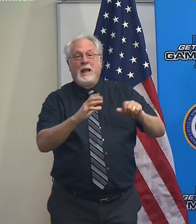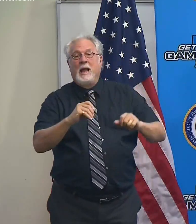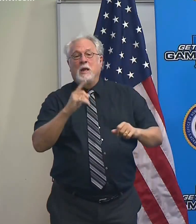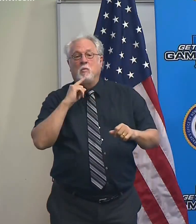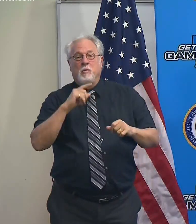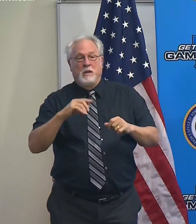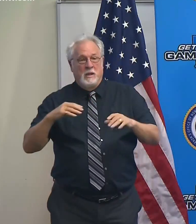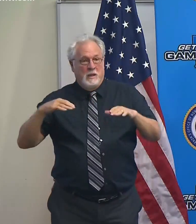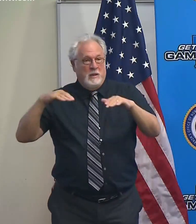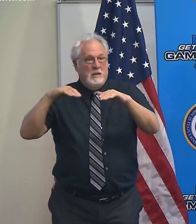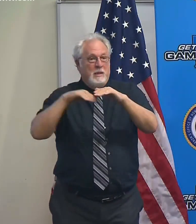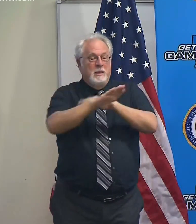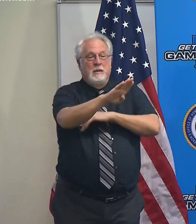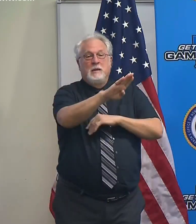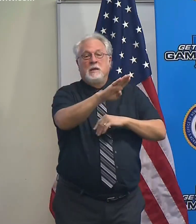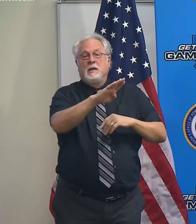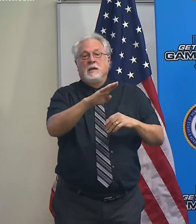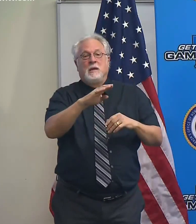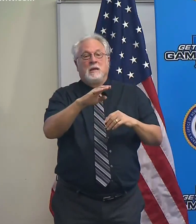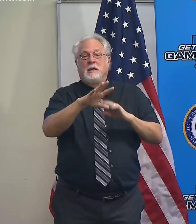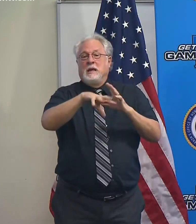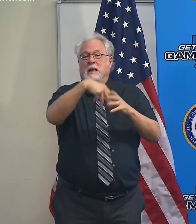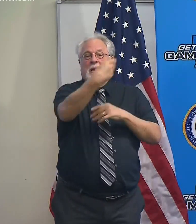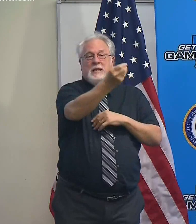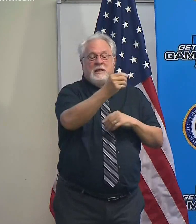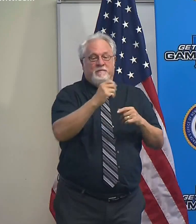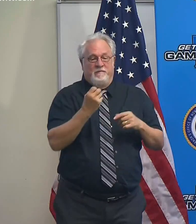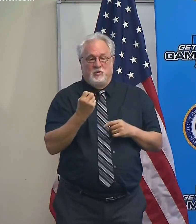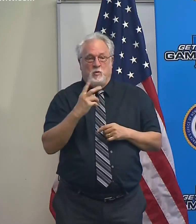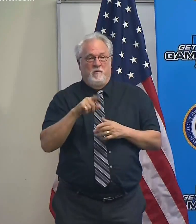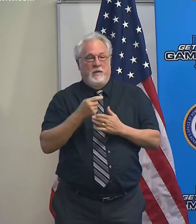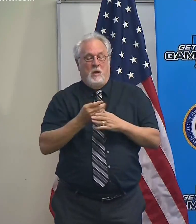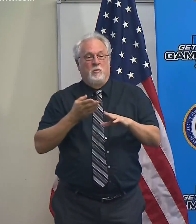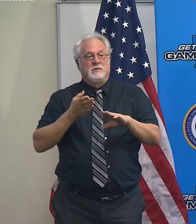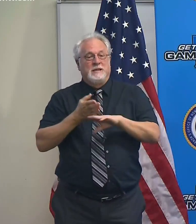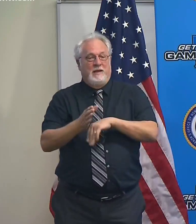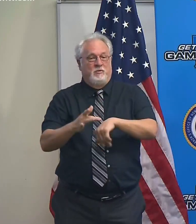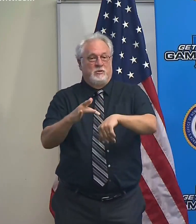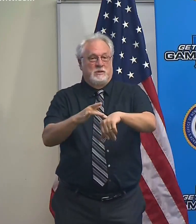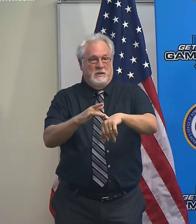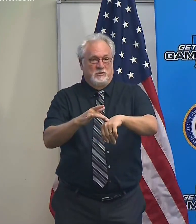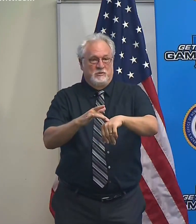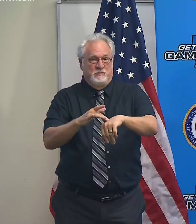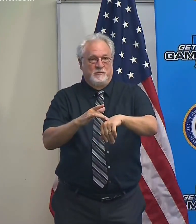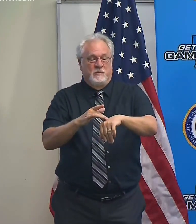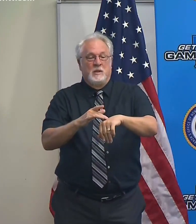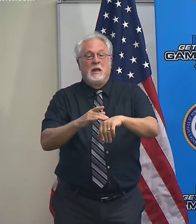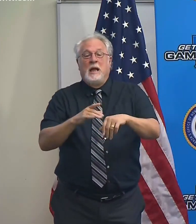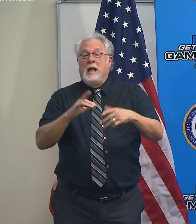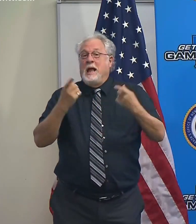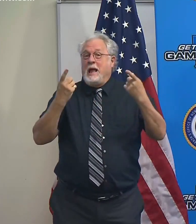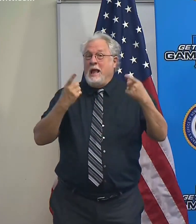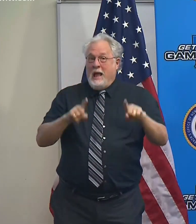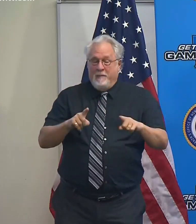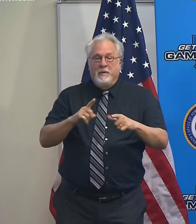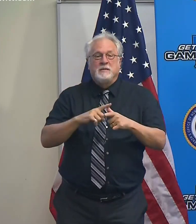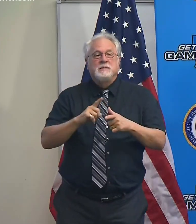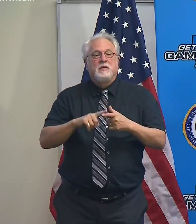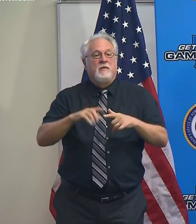AFFECT THE ENTIRE COAST OF LOUISIANA IF THERE IS AFFECT THE ENTIRE COAST OF LOUISIANA IF THERE IS A AFFECT THE ENTIRE COAST OF LOUISIANA IF THERE IS A GOOD LOUISIANA IF THERE IS A GOOD LOUISIANA IF THERE IS A GOOD THING LOUISIANA IF THERE IS A GOOD THING ABOUT LOUISIANA IF THERE IS A GOOD THING ABOUT LAURA LOUISIANA IF THERE IS A GOOD THING ABOUT LAURA IS LOUISIANA IF THERE IS A GOOD THING ABOUT LAURA IS SHE LOUISIANA IF THERE IS A GOOD THING ABOUT LAURA IS SHE IS THING ABOUT LAURA IS SHE IS THING ABOUT LAURA IS SHE IS ANTICIPATED THING ABOUT LAURA IS SHE IS ANTICIPATED TO THING ABOUT LAURA IS SHE IS ANTICIPATED TO BE THING ABOUT LAURA IS SHE IS ANTICIPATED TO BE MOVING ANTICIPATED TO BE MOVING ANTICIPATED TO BE MOVING QUICKLY ANTICIPATED TO BE MOVING QUICKLY AND ANTICIPATED TO BE MOVING QUICKLY AND SHE ANTICIPATED TO BE MOVING QUICKLY AND SHE WILL ANTICIPATED TO BE MOVING QUICKLY AND SHE WILL EXIT ANTICIPATED TO BE MOVING QUICKLY AND SHE WILL EXIT THE QUICKLY AND SHE WILL EXIT THE QUICKLY AND SHE WILL EXIT THE STATE QUICKLY AND SHE WILL EXIT THE STATE OUT QUICKLY AND SHE WILL EXIT THE STATE OUT THE QUICKLY AND SHE WILL EXIT THE STATE OUT THE BACK QUICKLY AND SHE WILL EXIT THE STATE OUT THE BACK DOOR QUICKLY AND SHE WILL EXIT THE STATE OUT THE BACK DOOR ABOUT